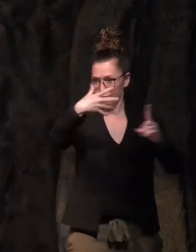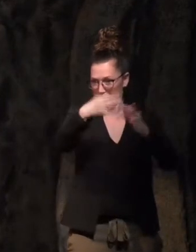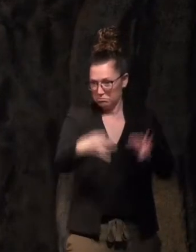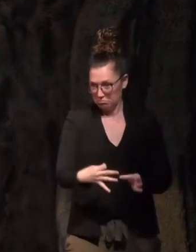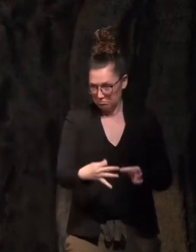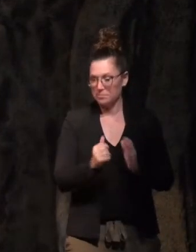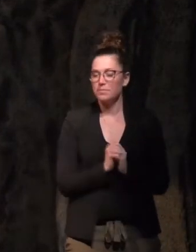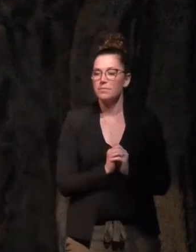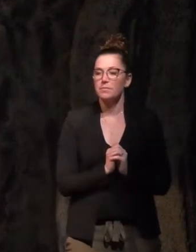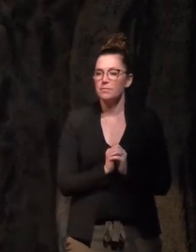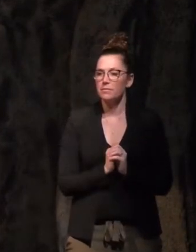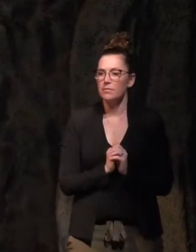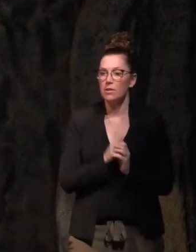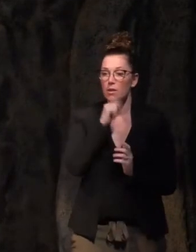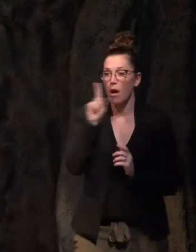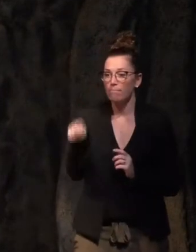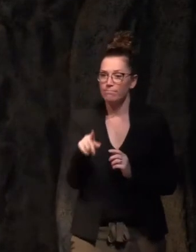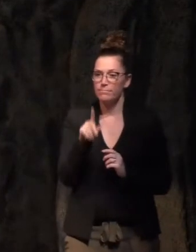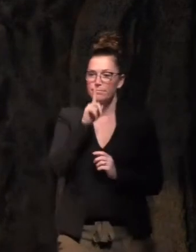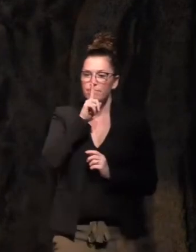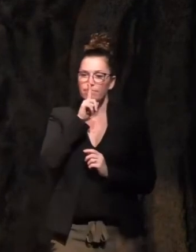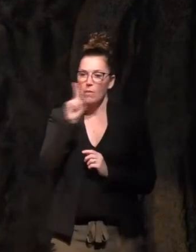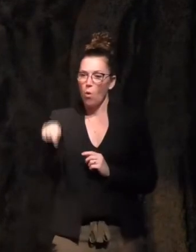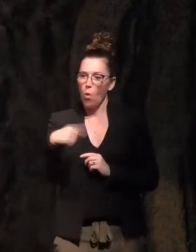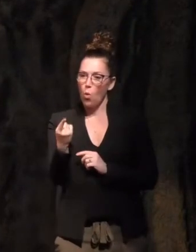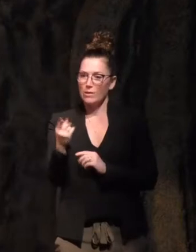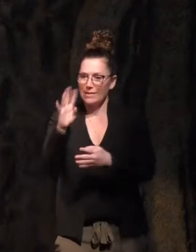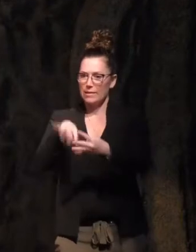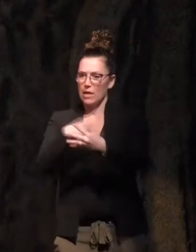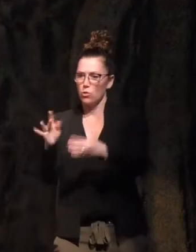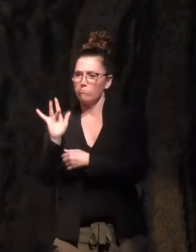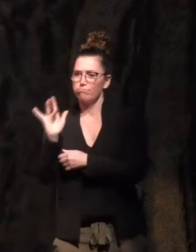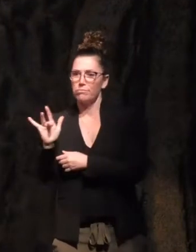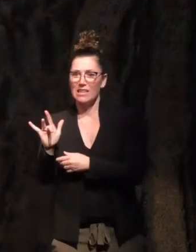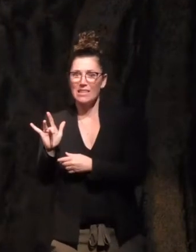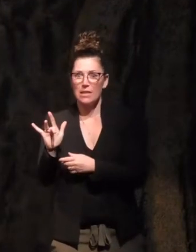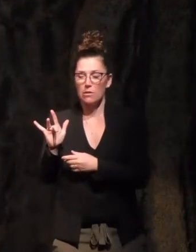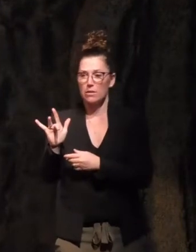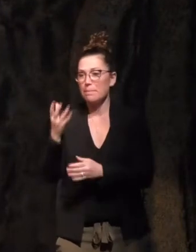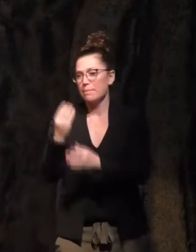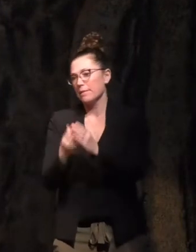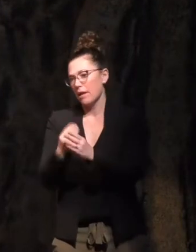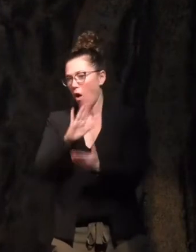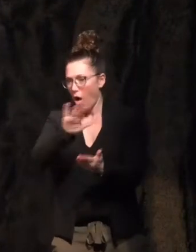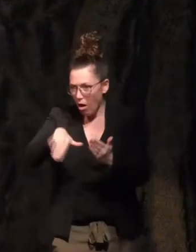so don't just click on the schedule part because you might miss some of the sessions. So that's today's announcement.